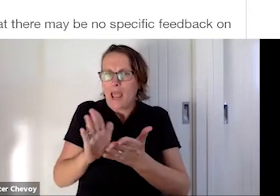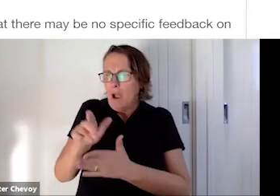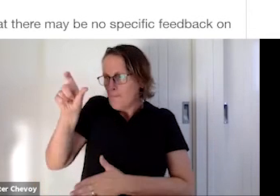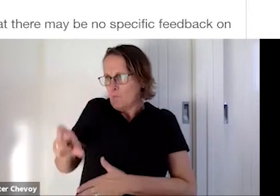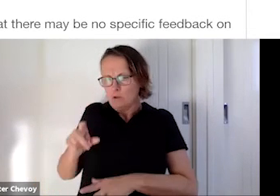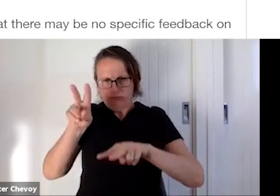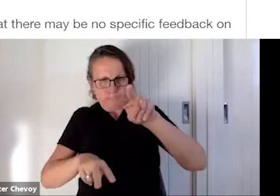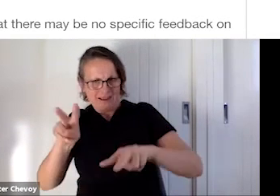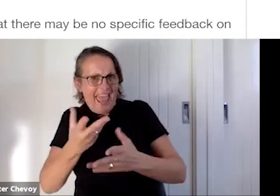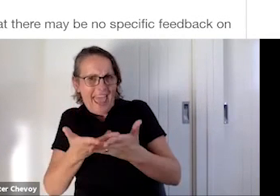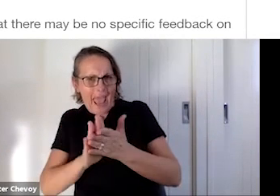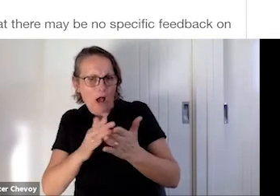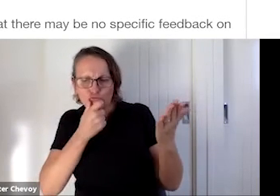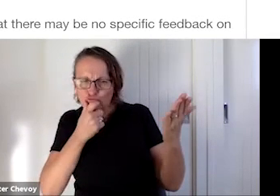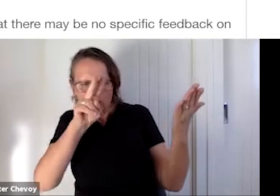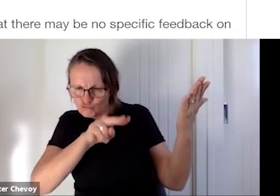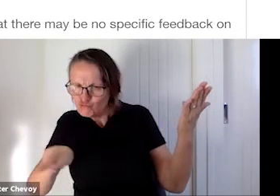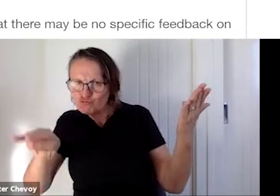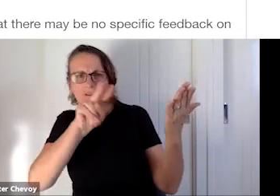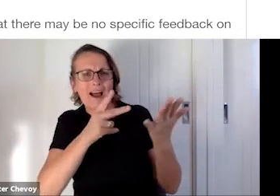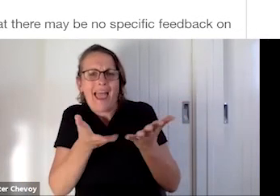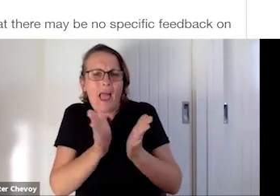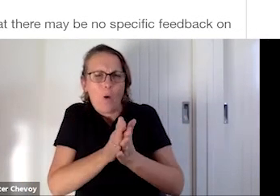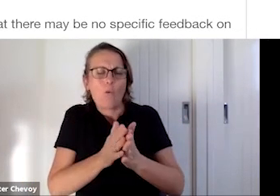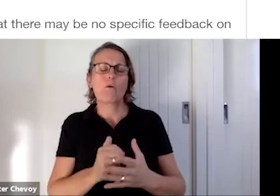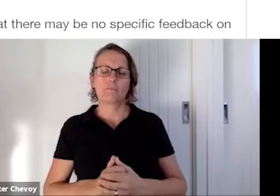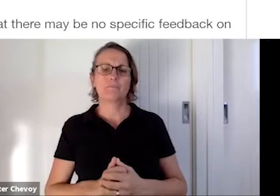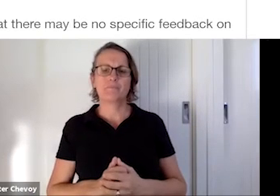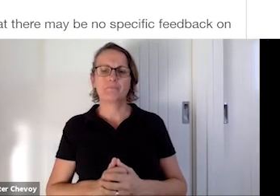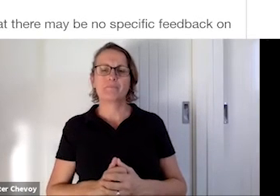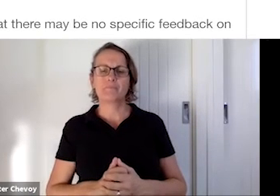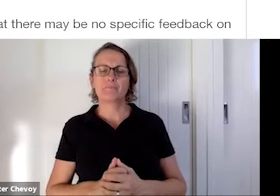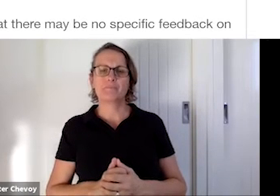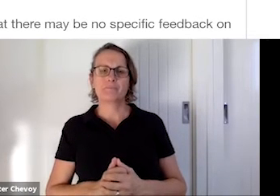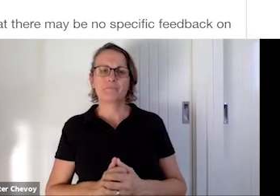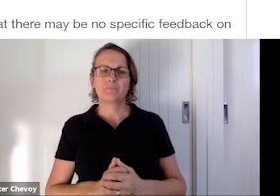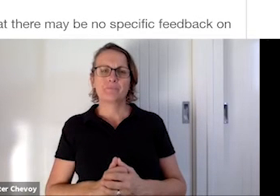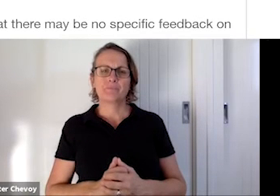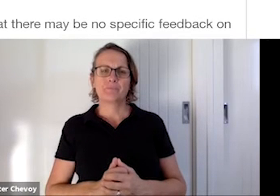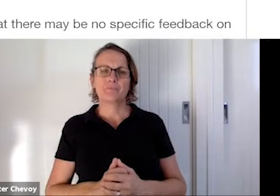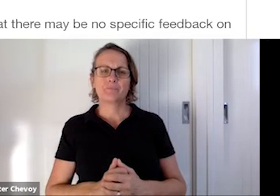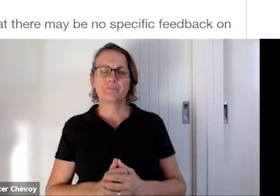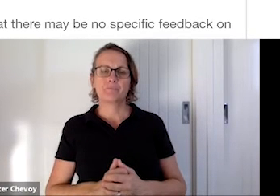How the assessor works. Usually peers will be assigned a number of